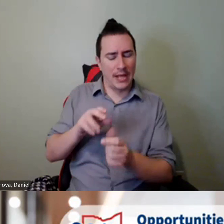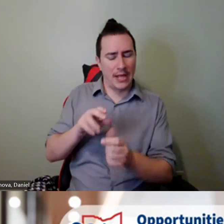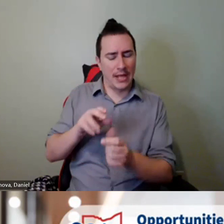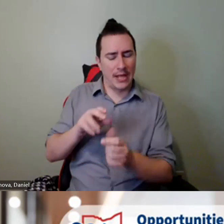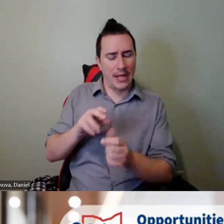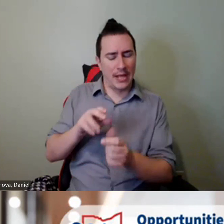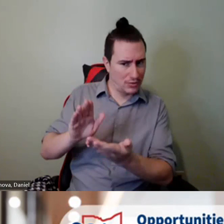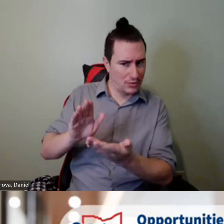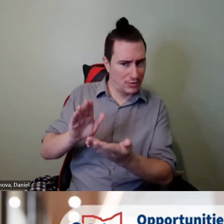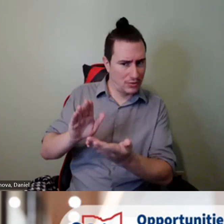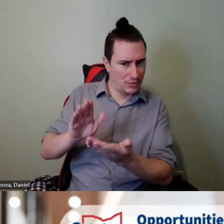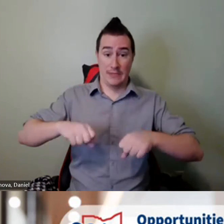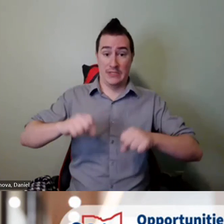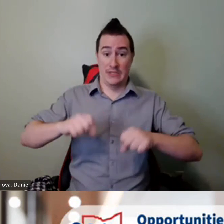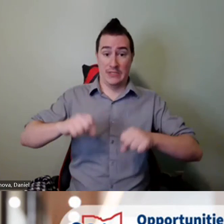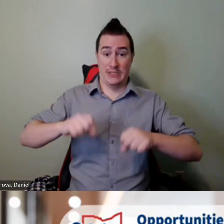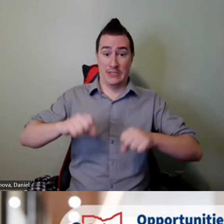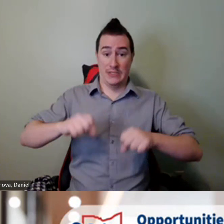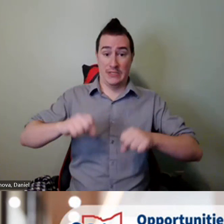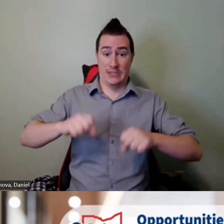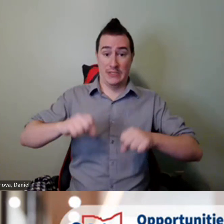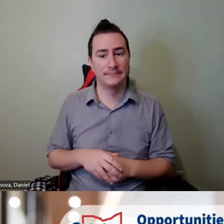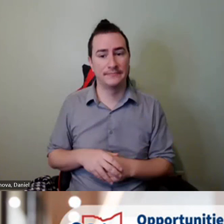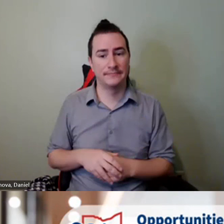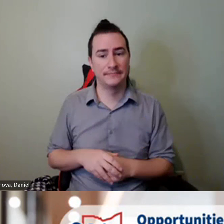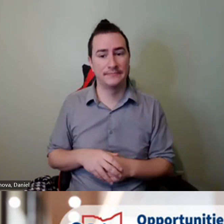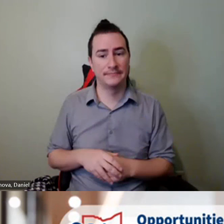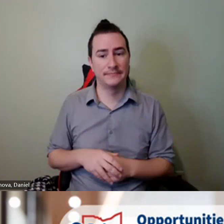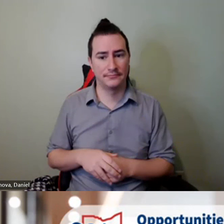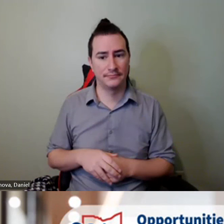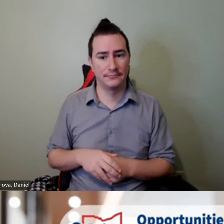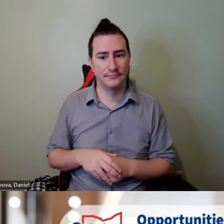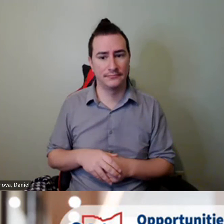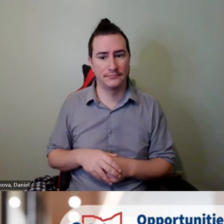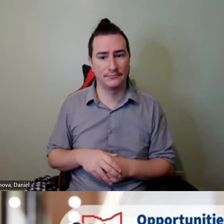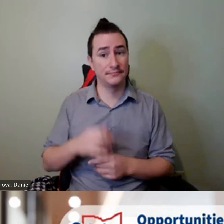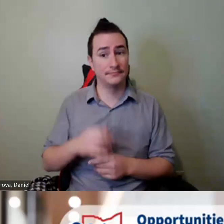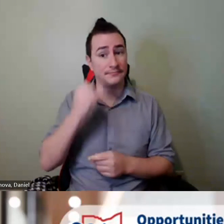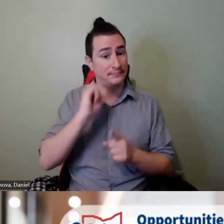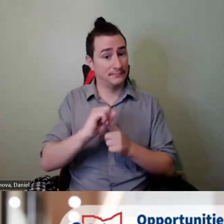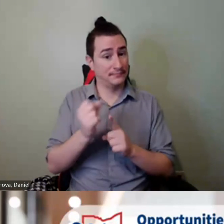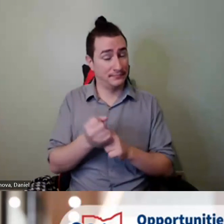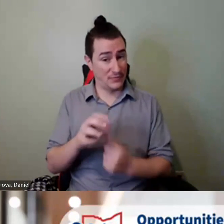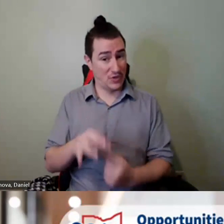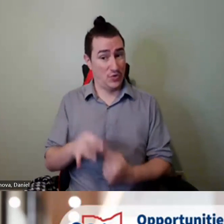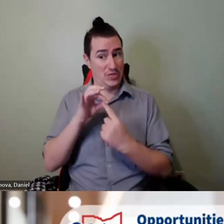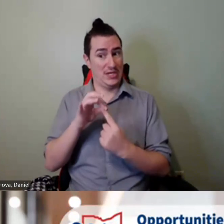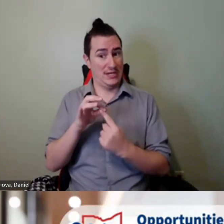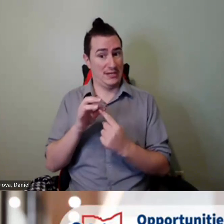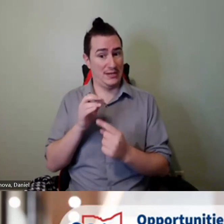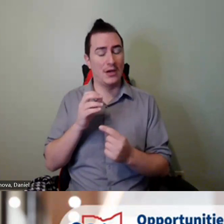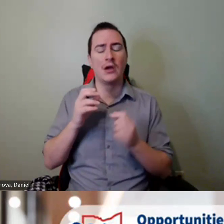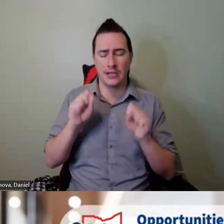unique scenario that's going on, we could handle that through more of a consult to maybe suggest some specific strategies